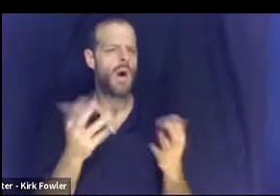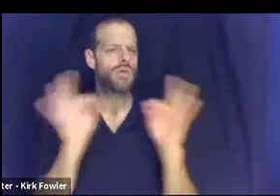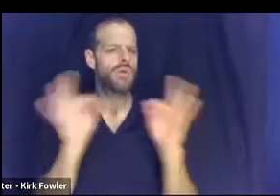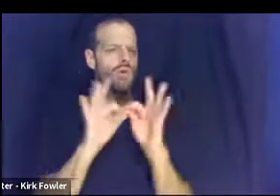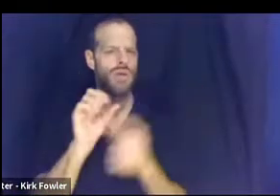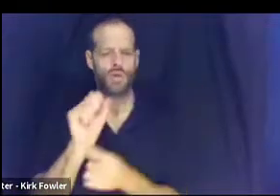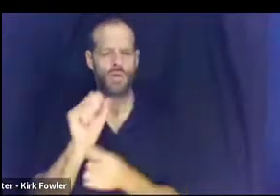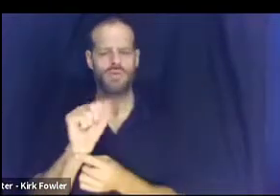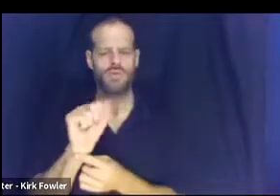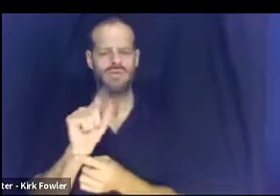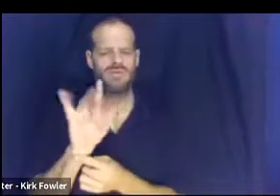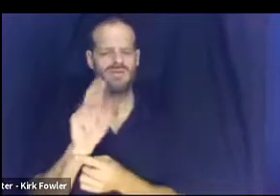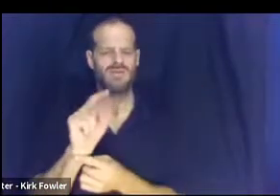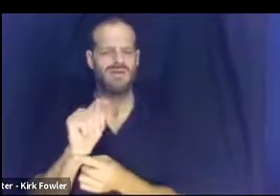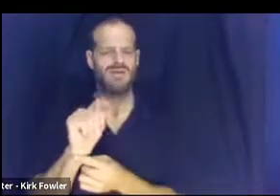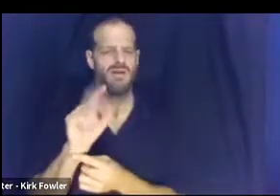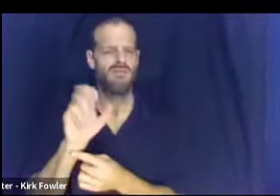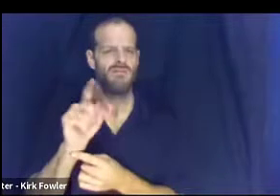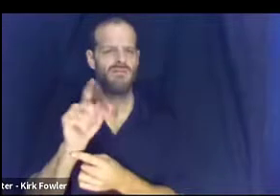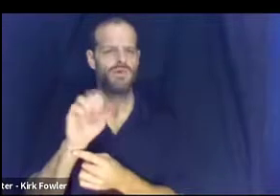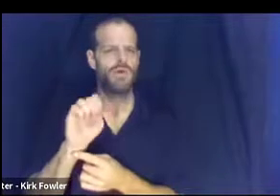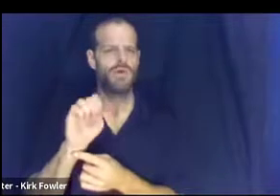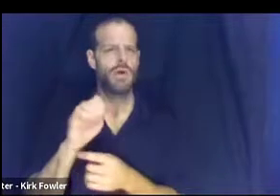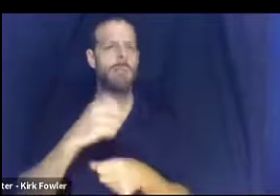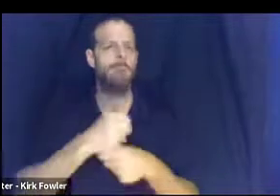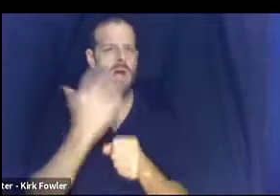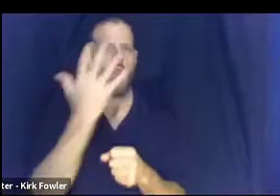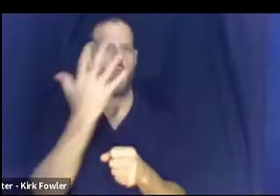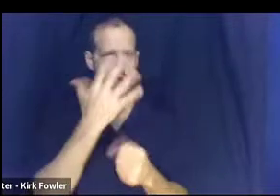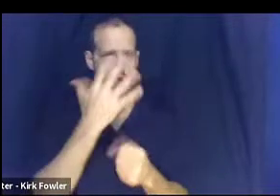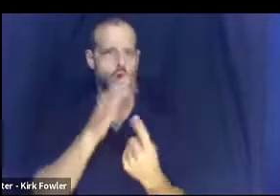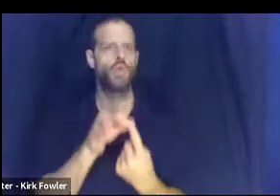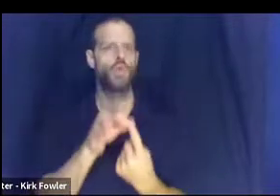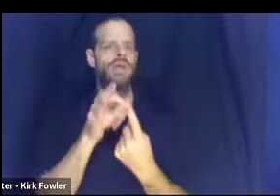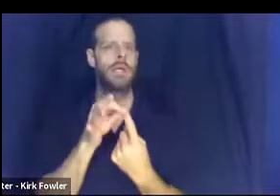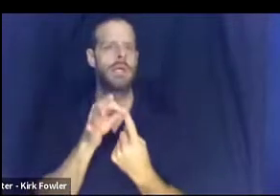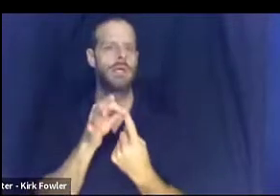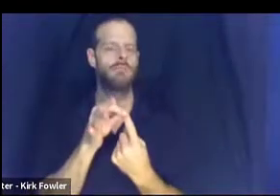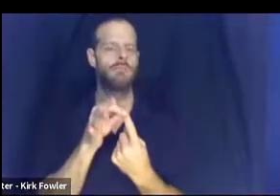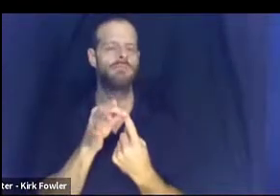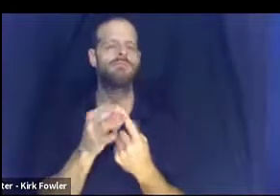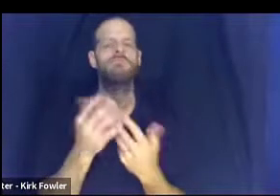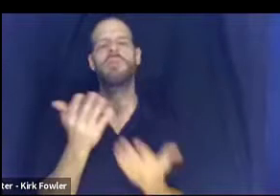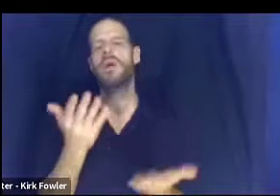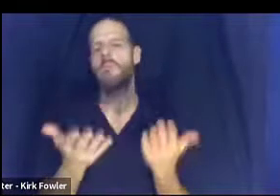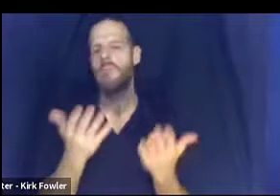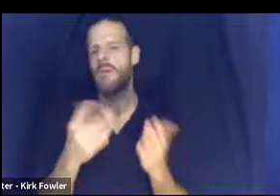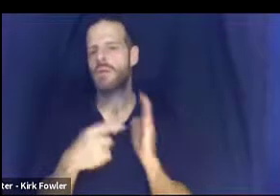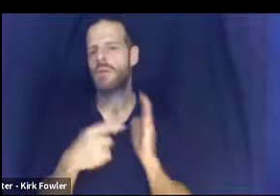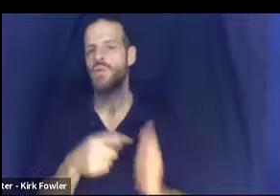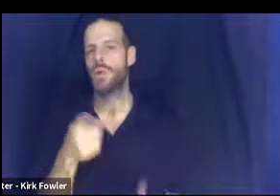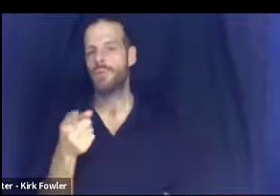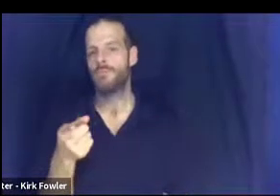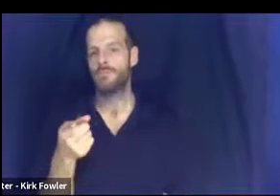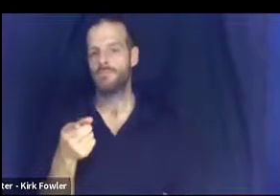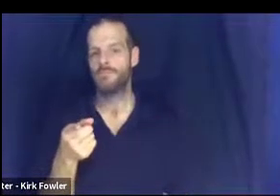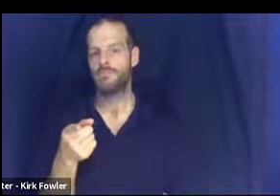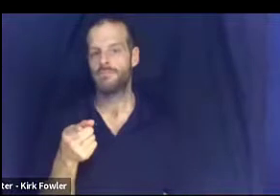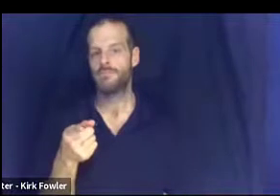that makes something look unique? And we might think about starting to adapt symbols in this way. So, maybe we're gonna do this, right?